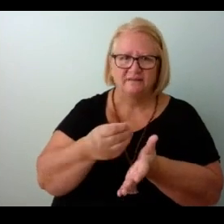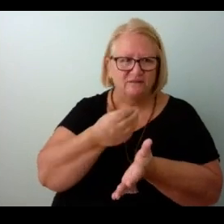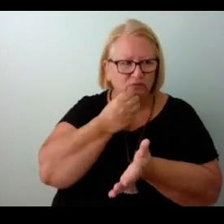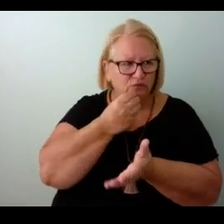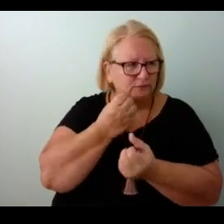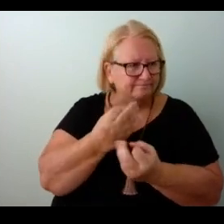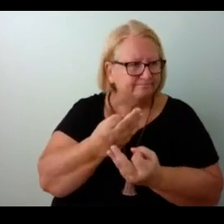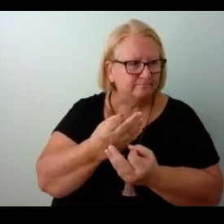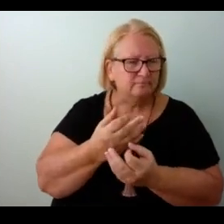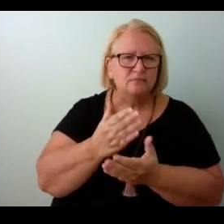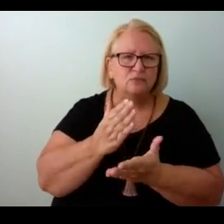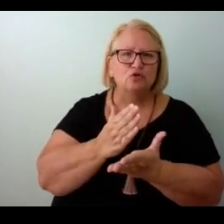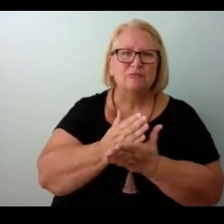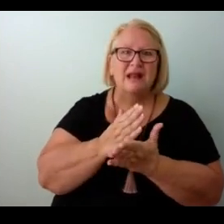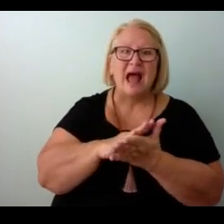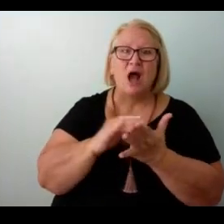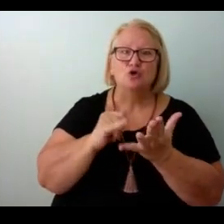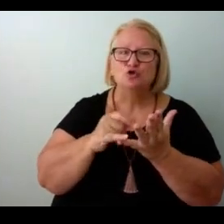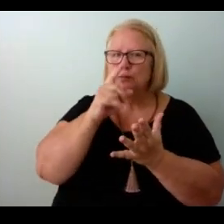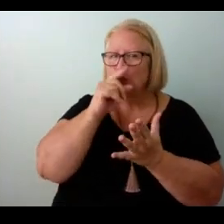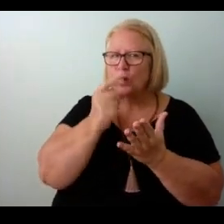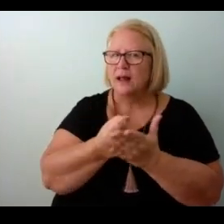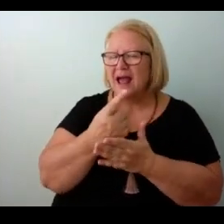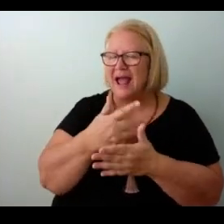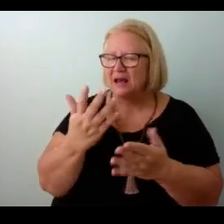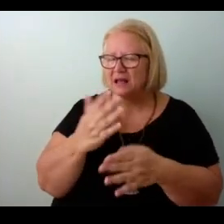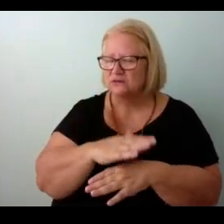Really hardship could arise in any kind of circumstance like that.